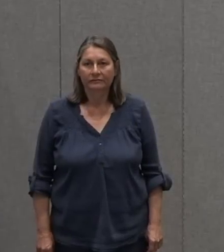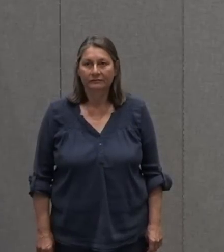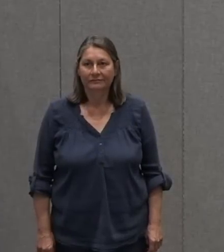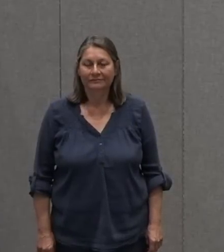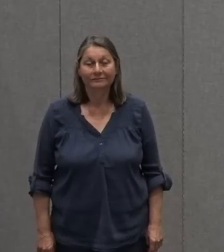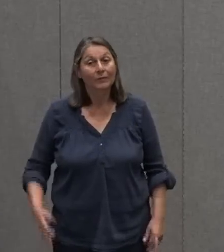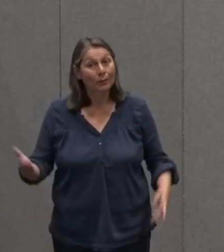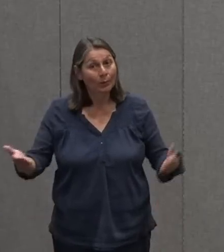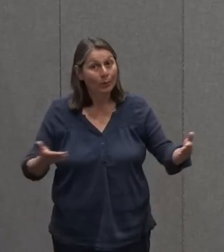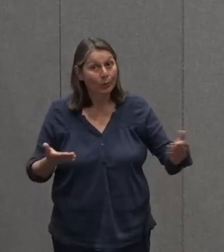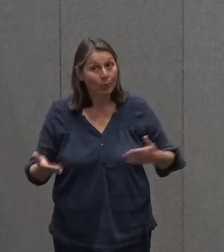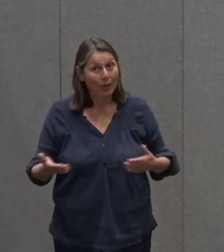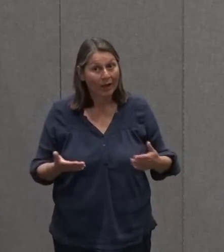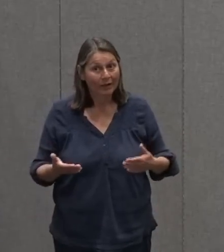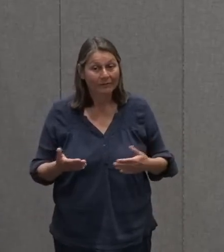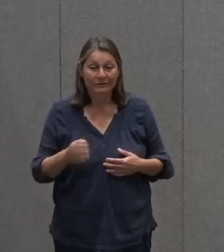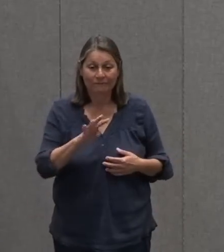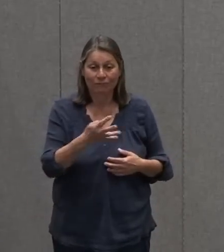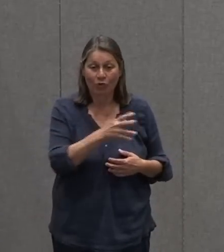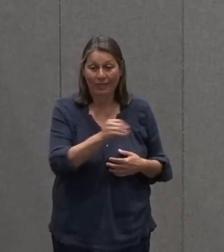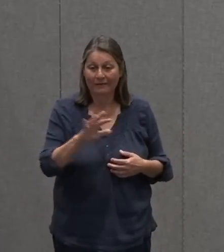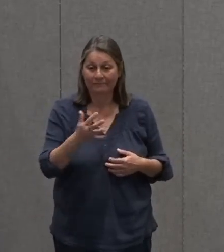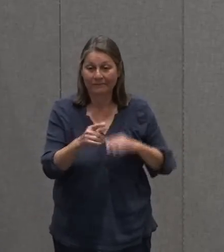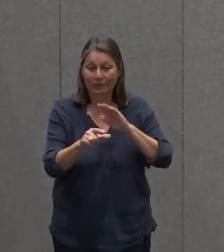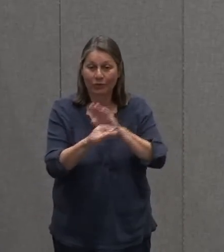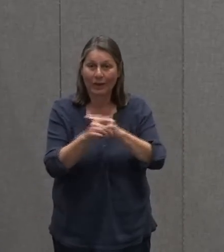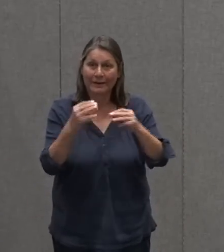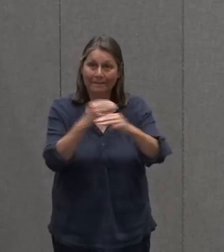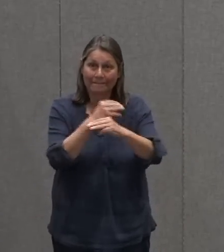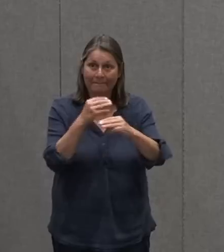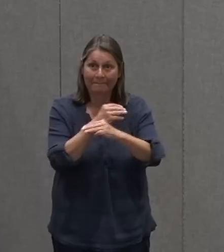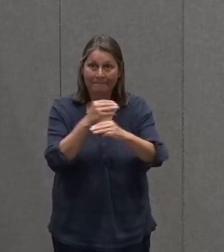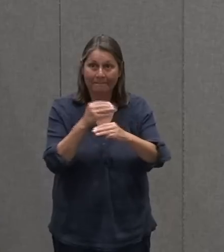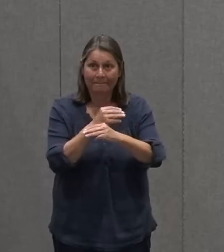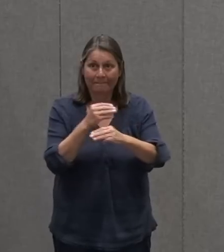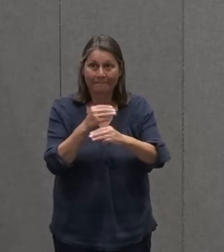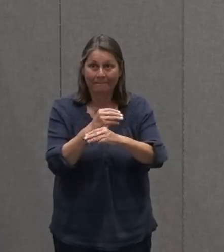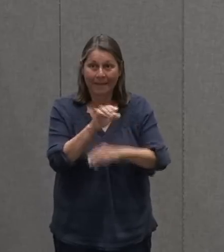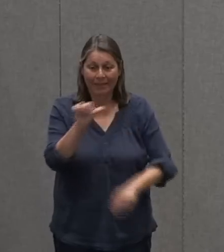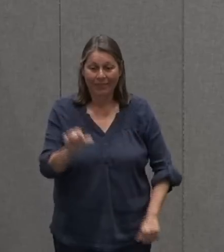Welcome to fourth and fifth grade mathematics with at APS at HOME.